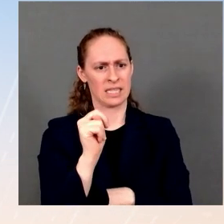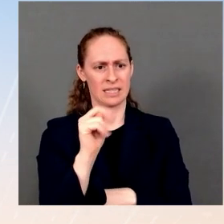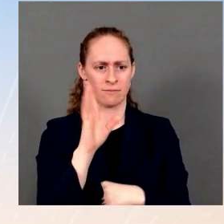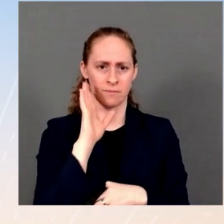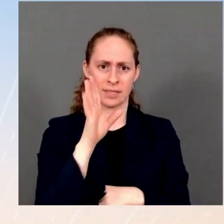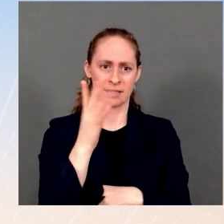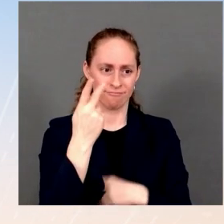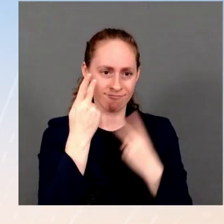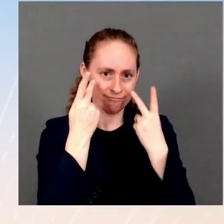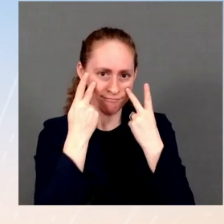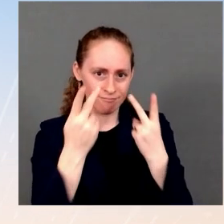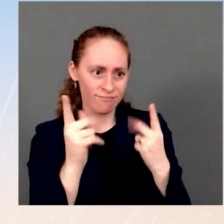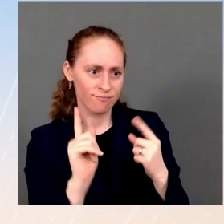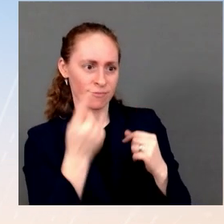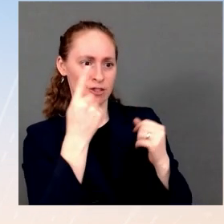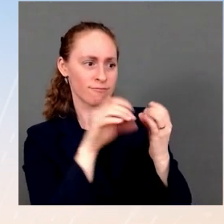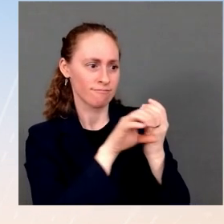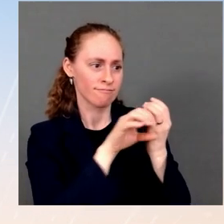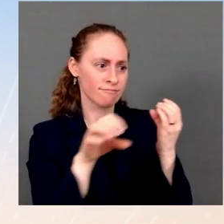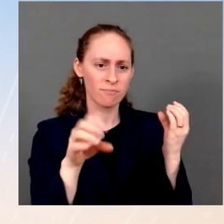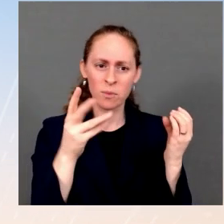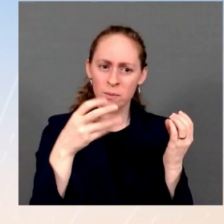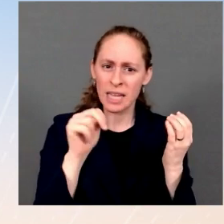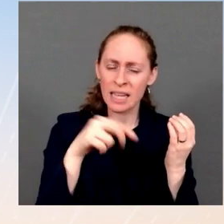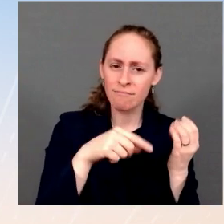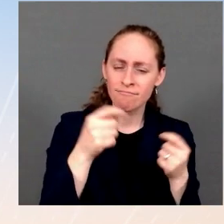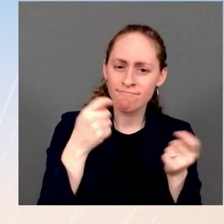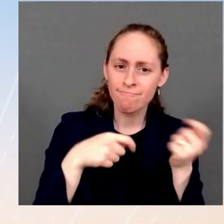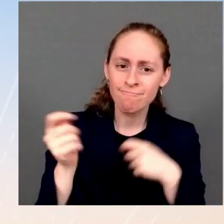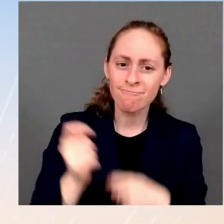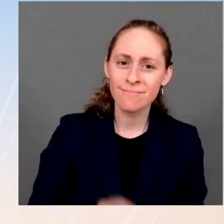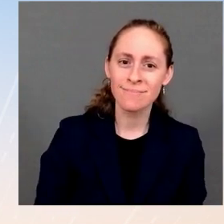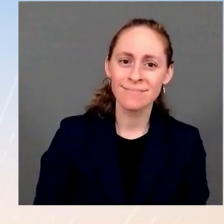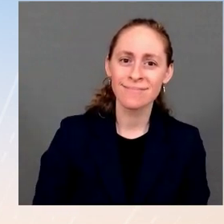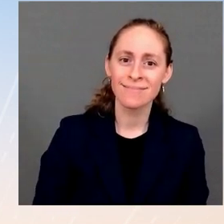thank you for the question. And I remember you from your Federal Eye days.